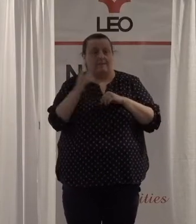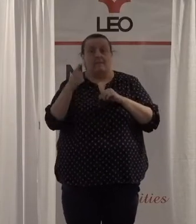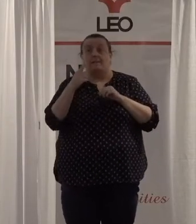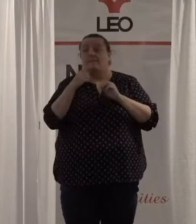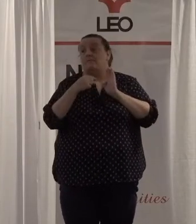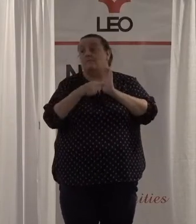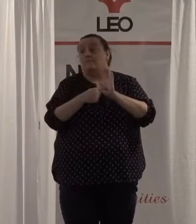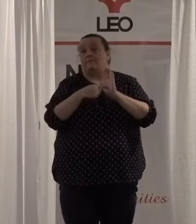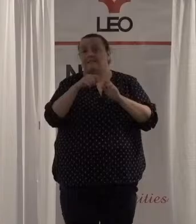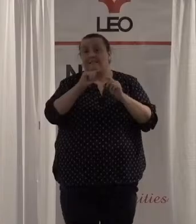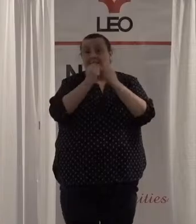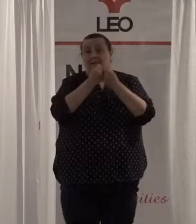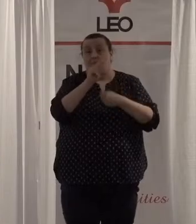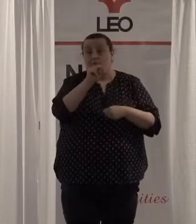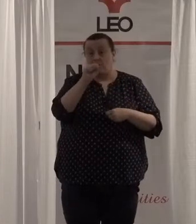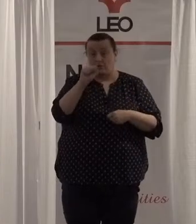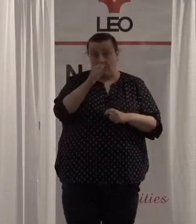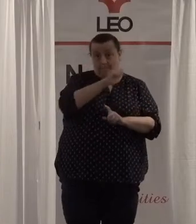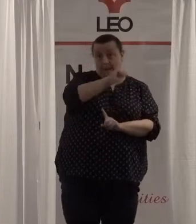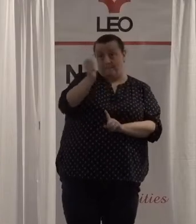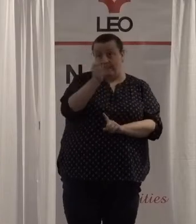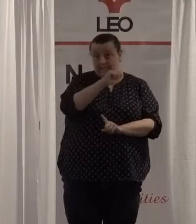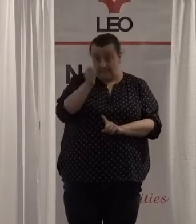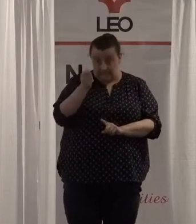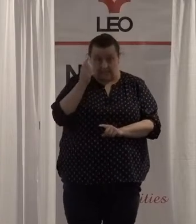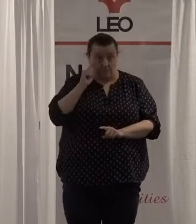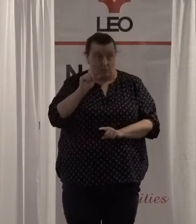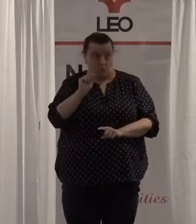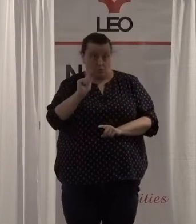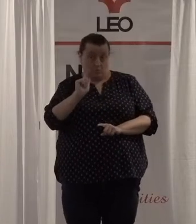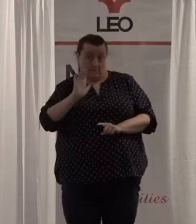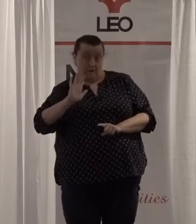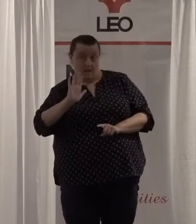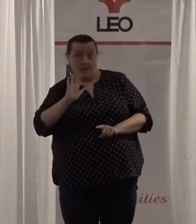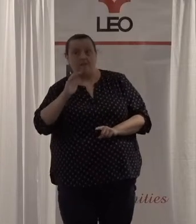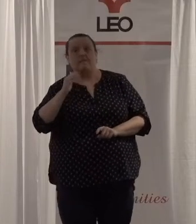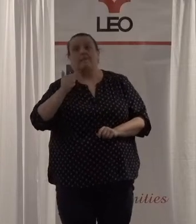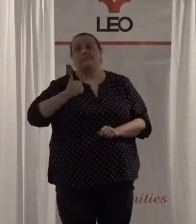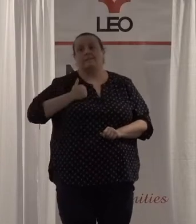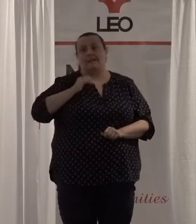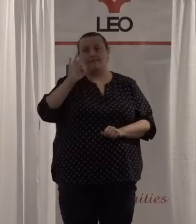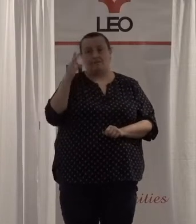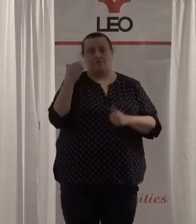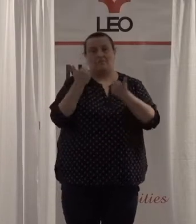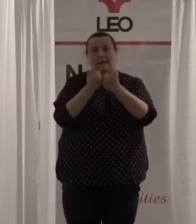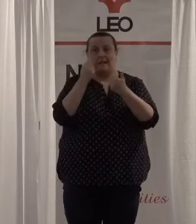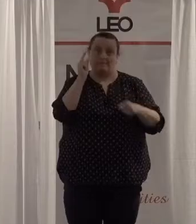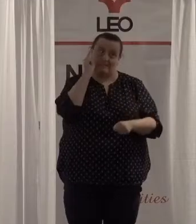AT THE UPCOMING 2025 CANADIAN FRANCOPHONE GAMES IN LEVAL, QUEBEC